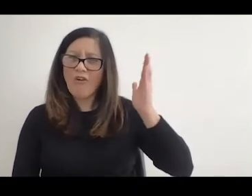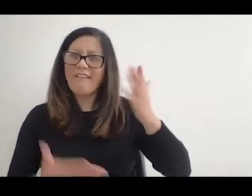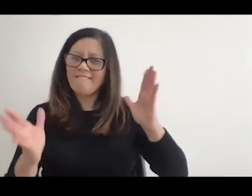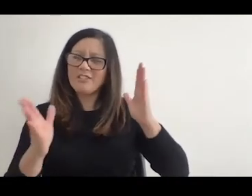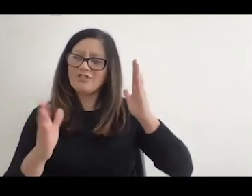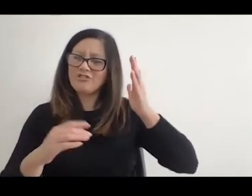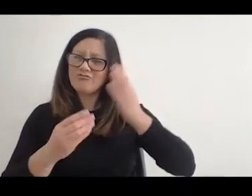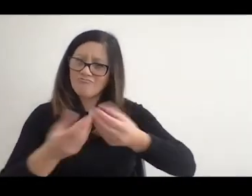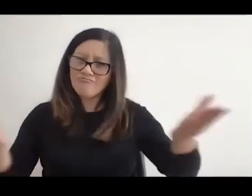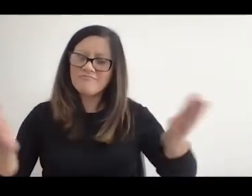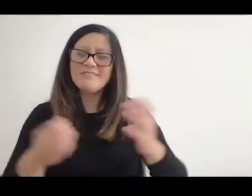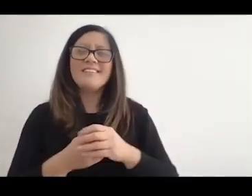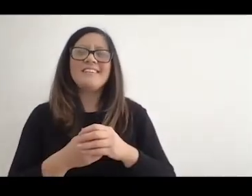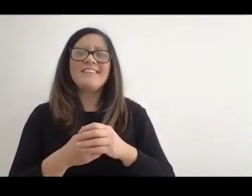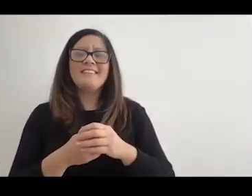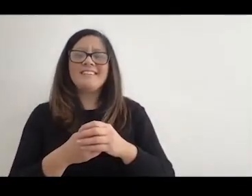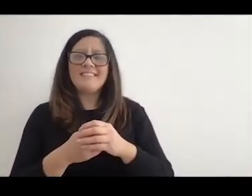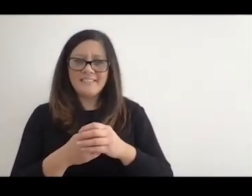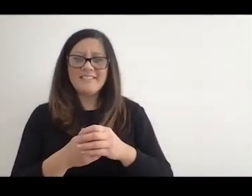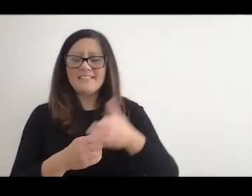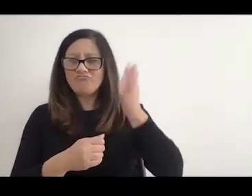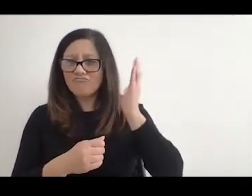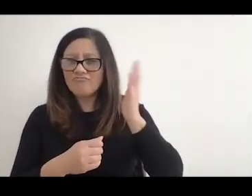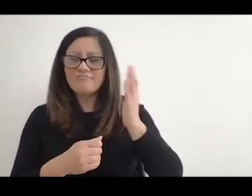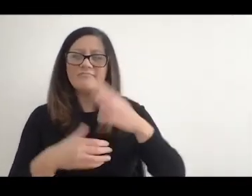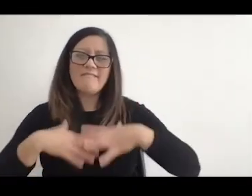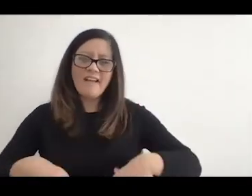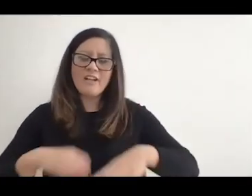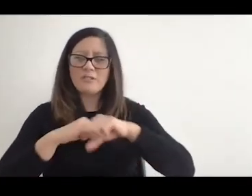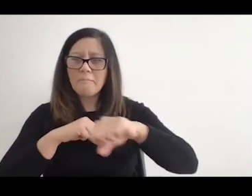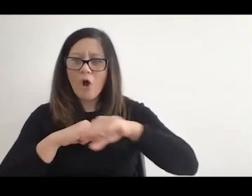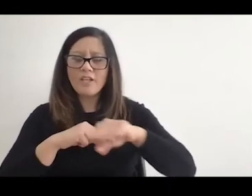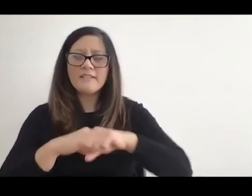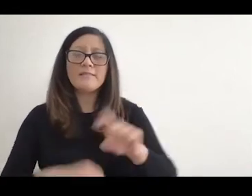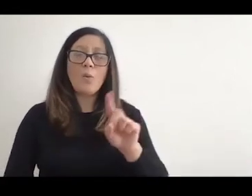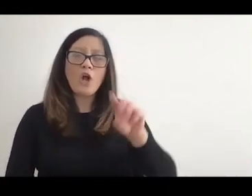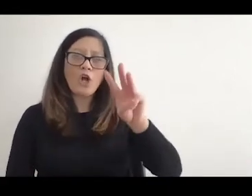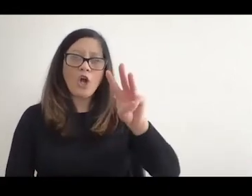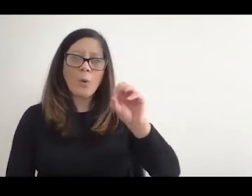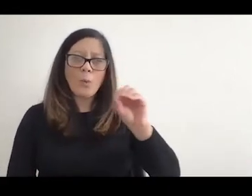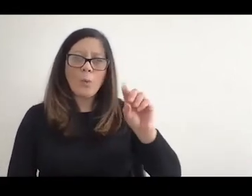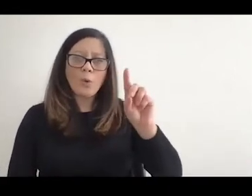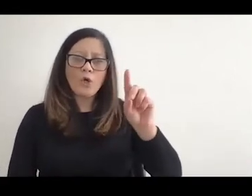She lectures in fashion marketing and advocacy communication at Woodbury University in Burbank, CA.